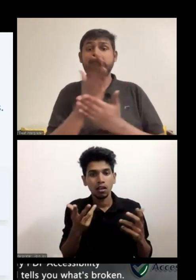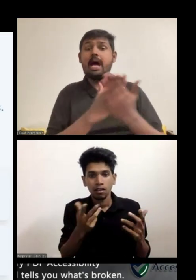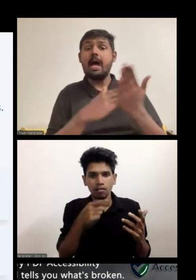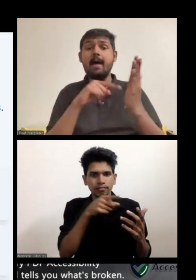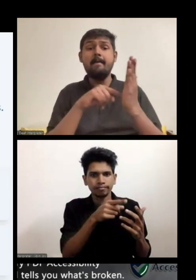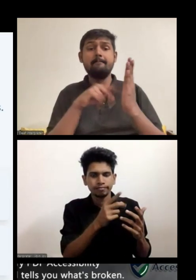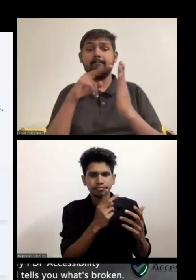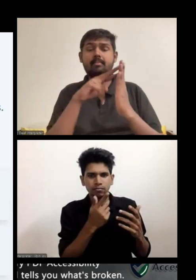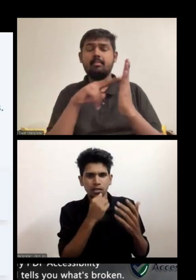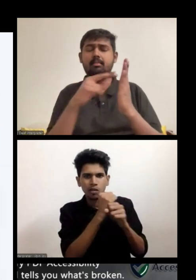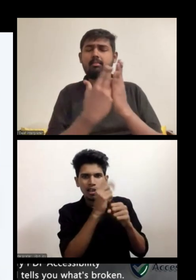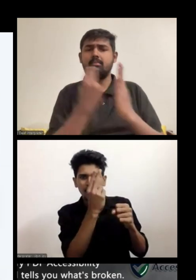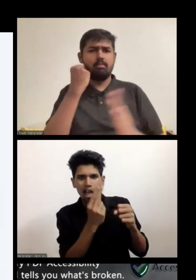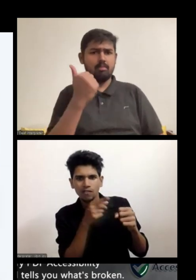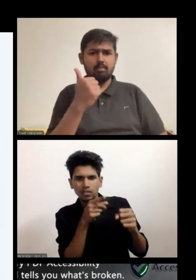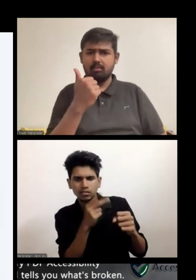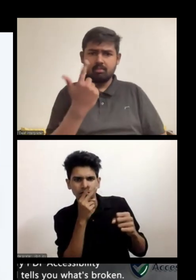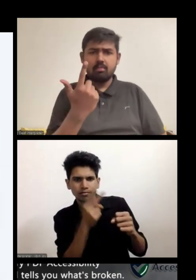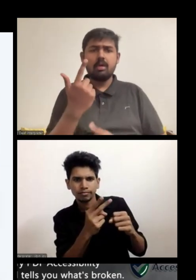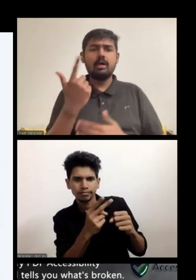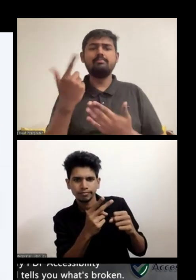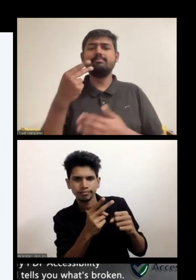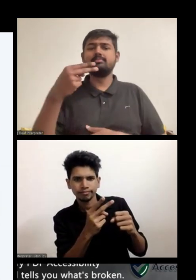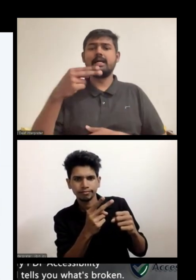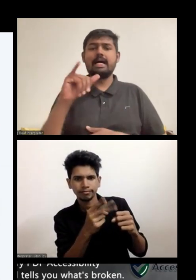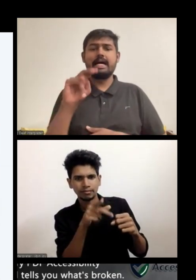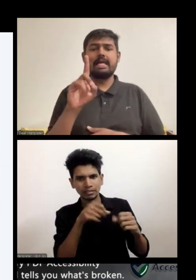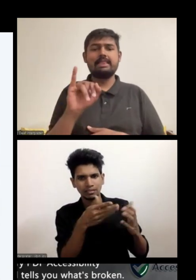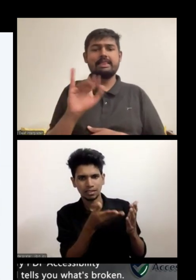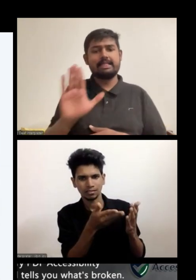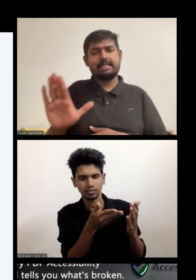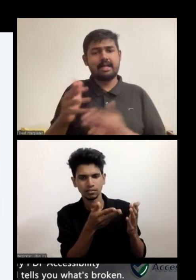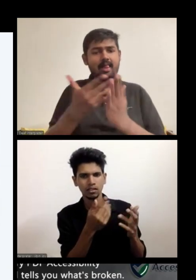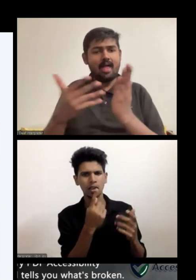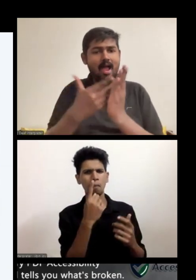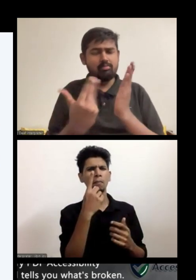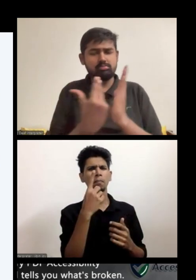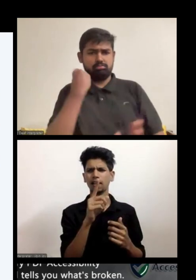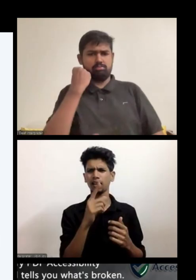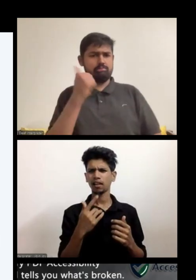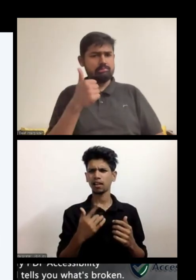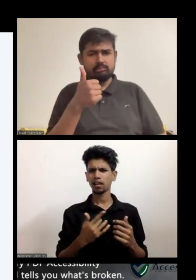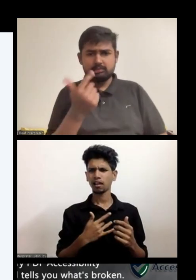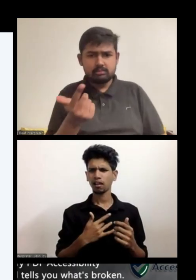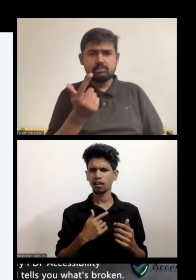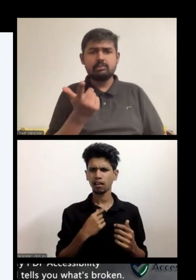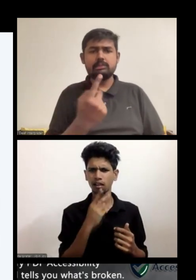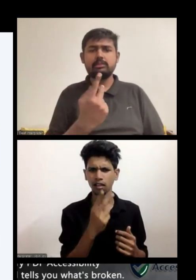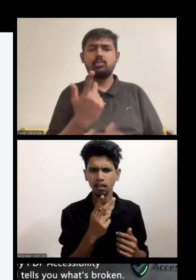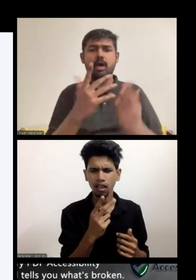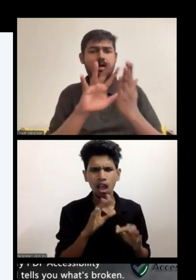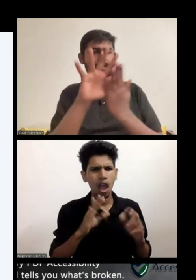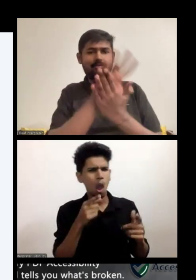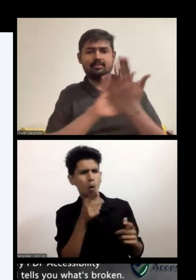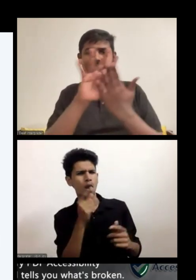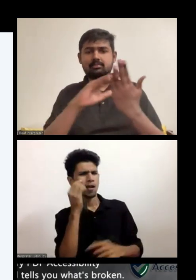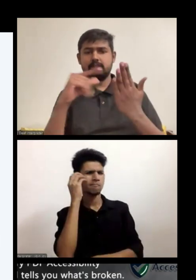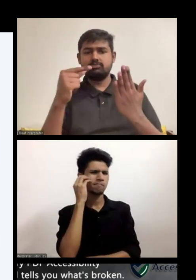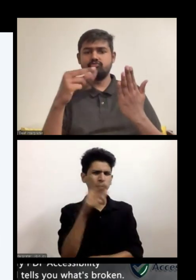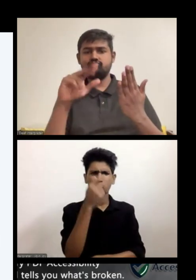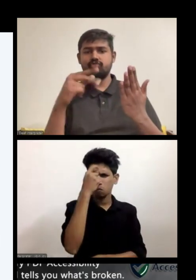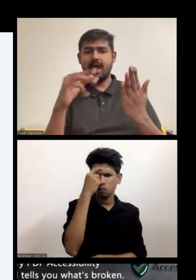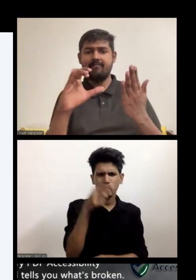So when I was searching for something proper, how can we eliminate this issue, I come across several